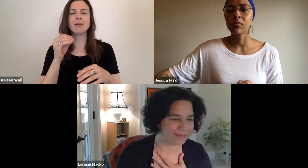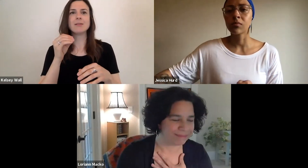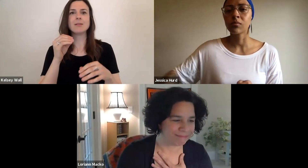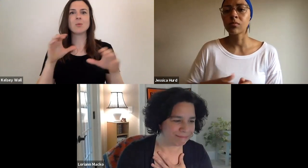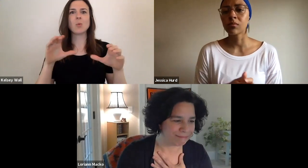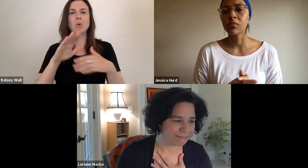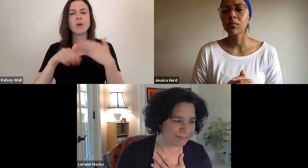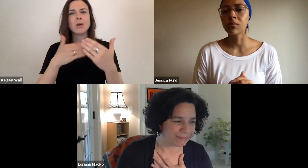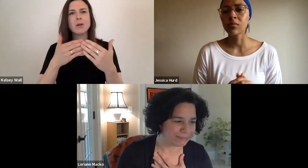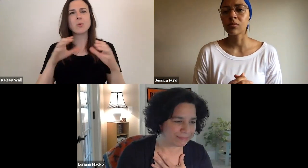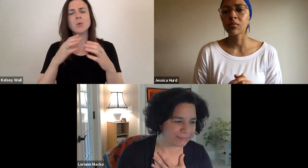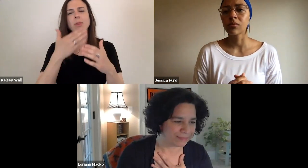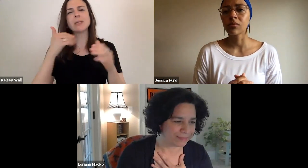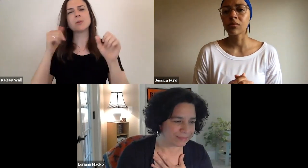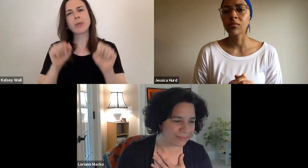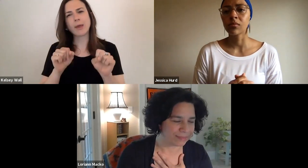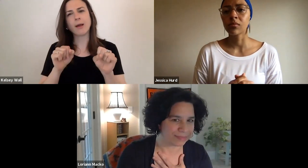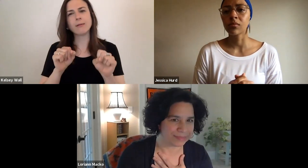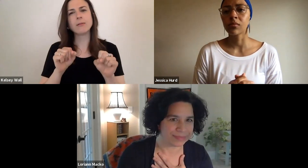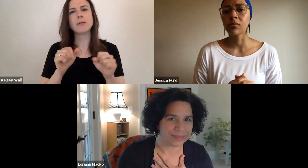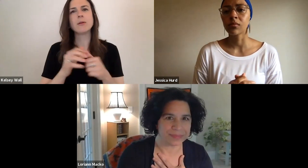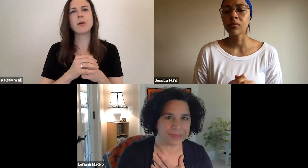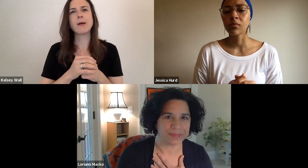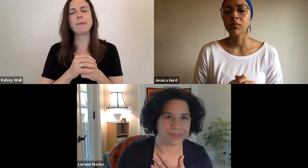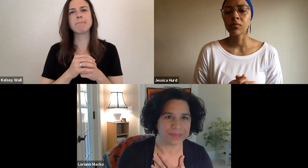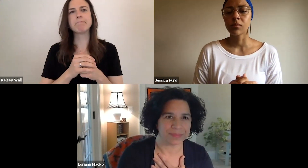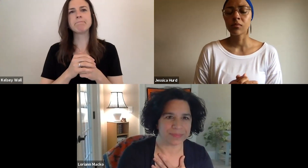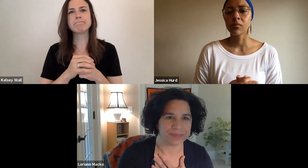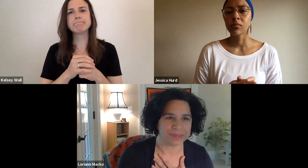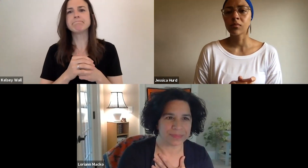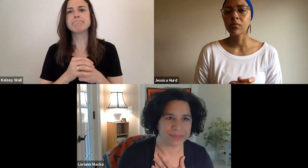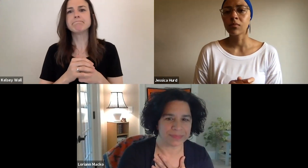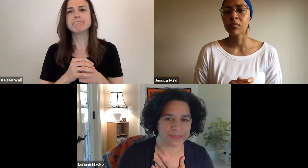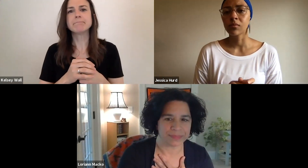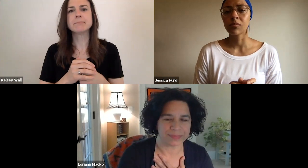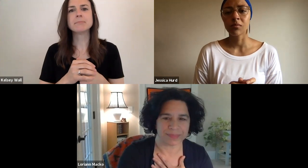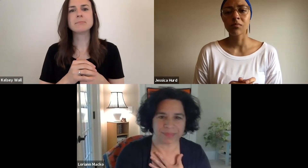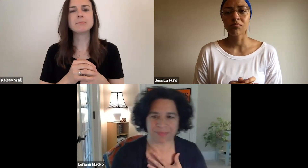You know, things are not gonna be perfect right now. So, we're doing the best we can. Remind yourself that we're really doing